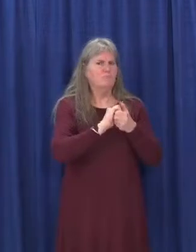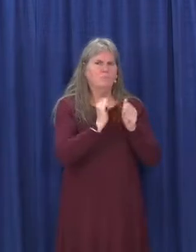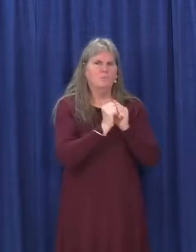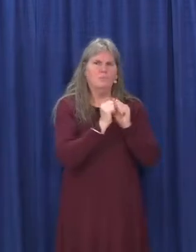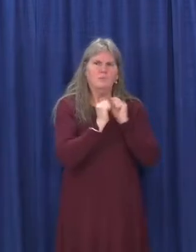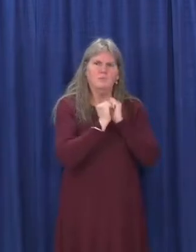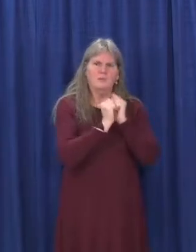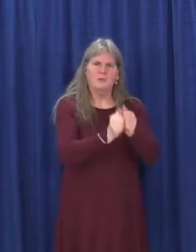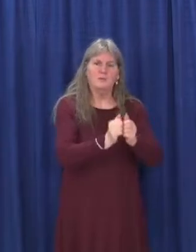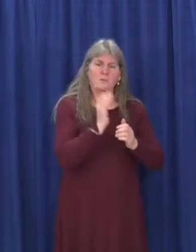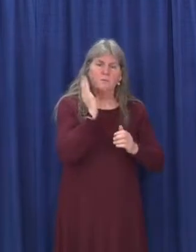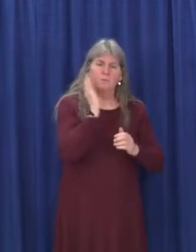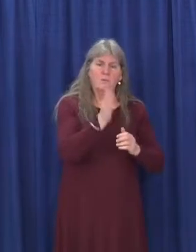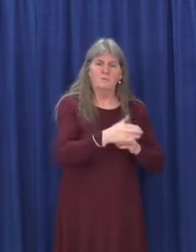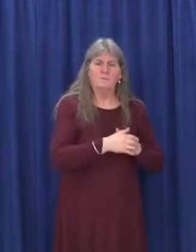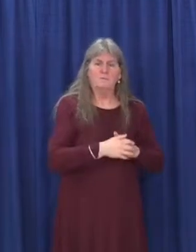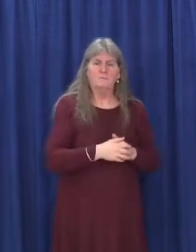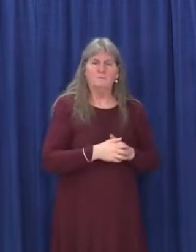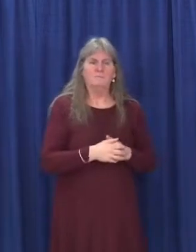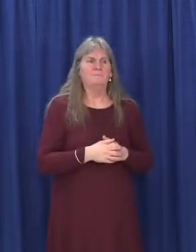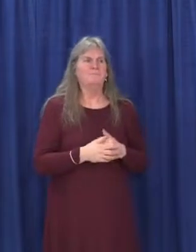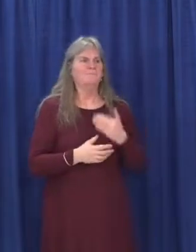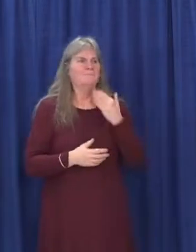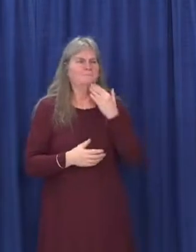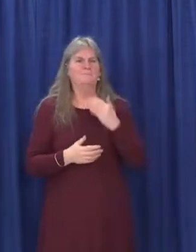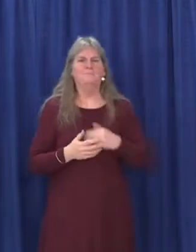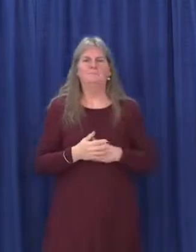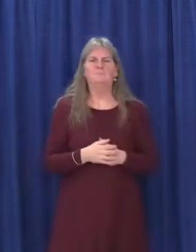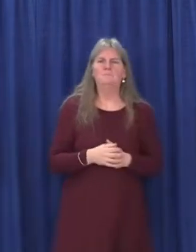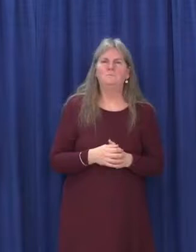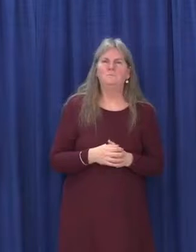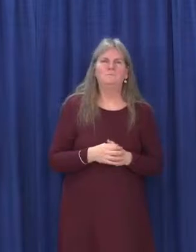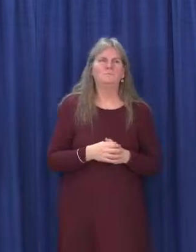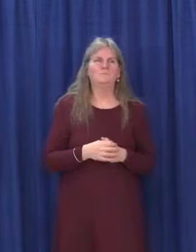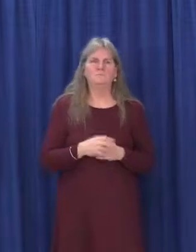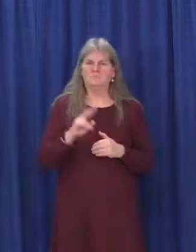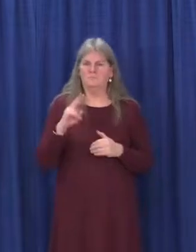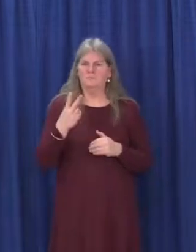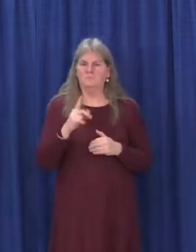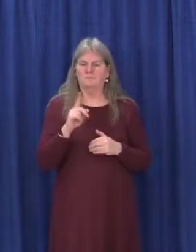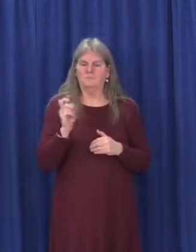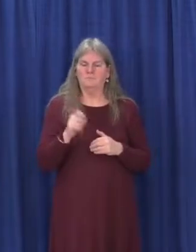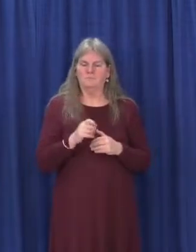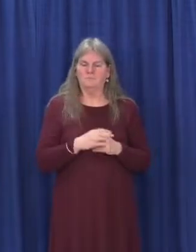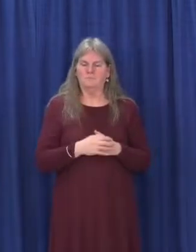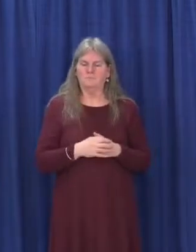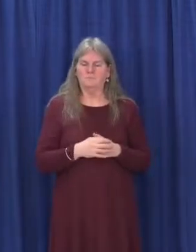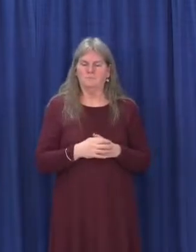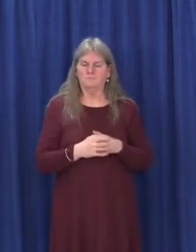Thank you. Well, do you have a second question, Brianna?